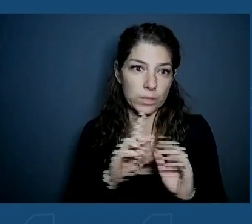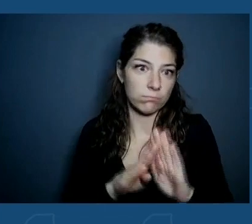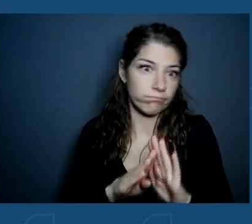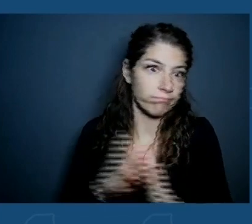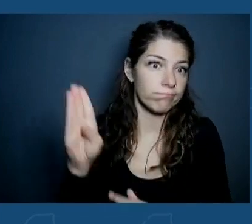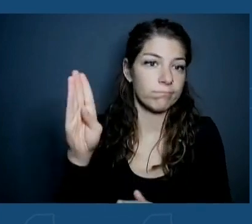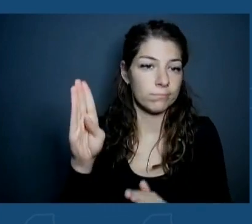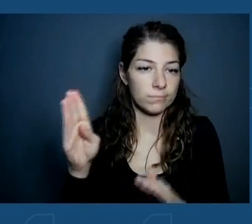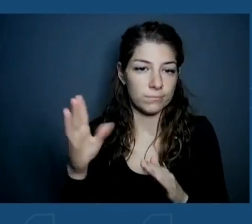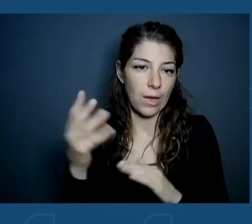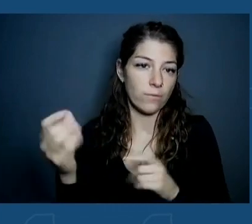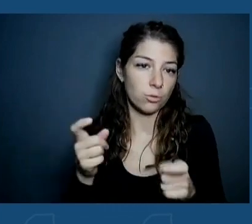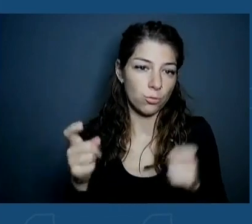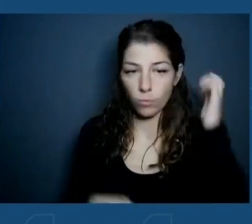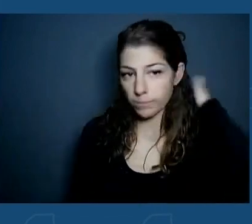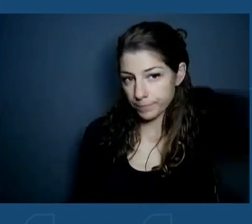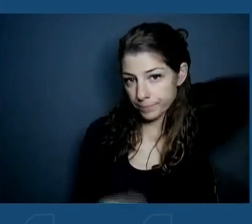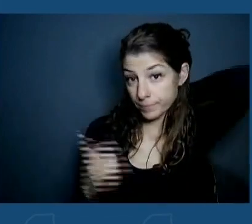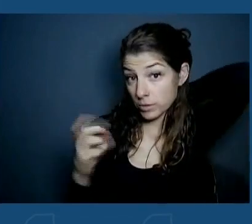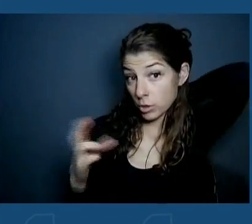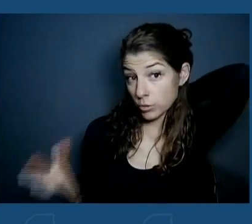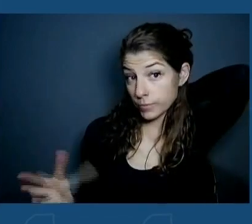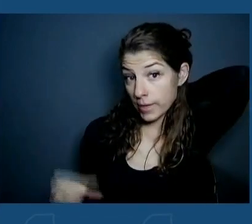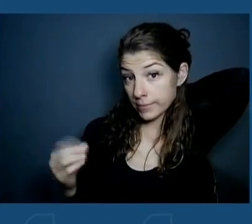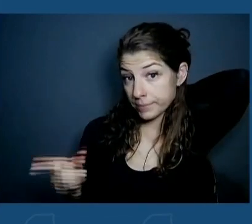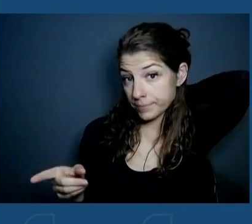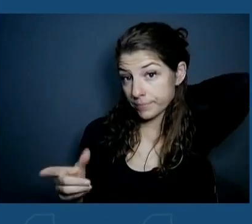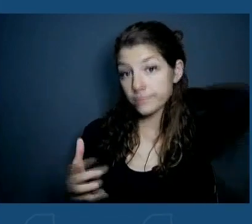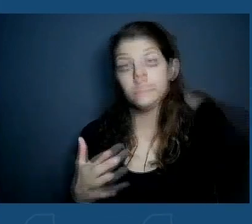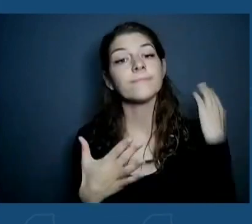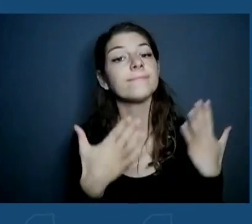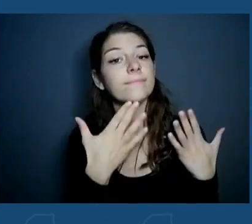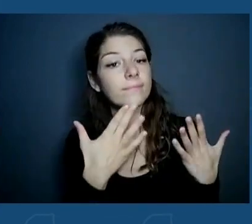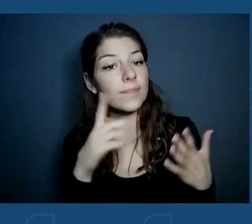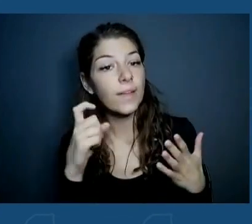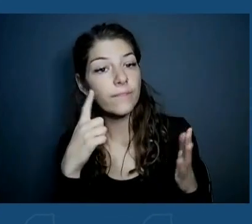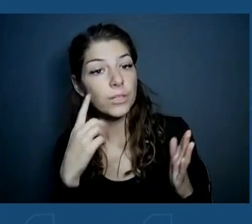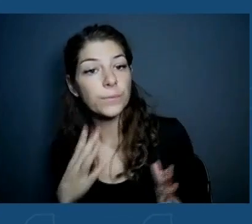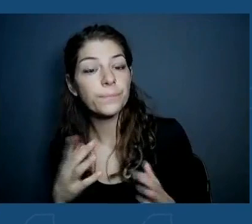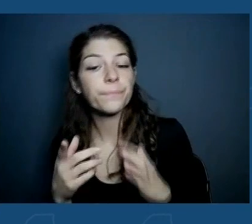THAT IS THE BEST WAY WE CAN AVOID THE NECESSARY CHANGES